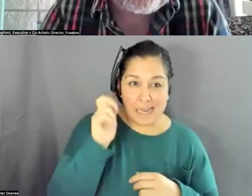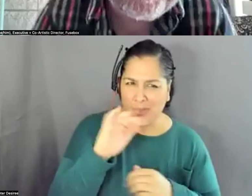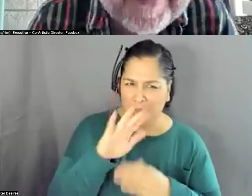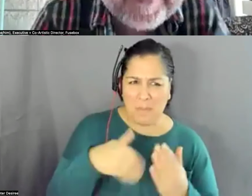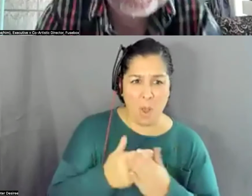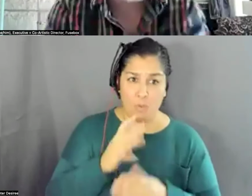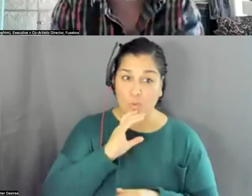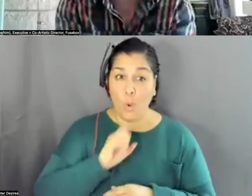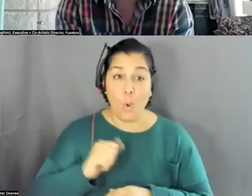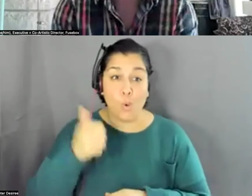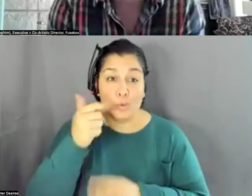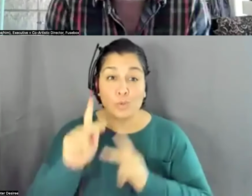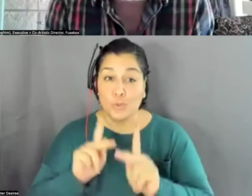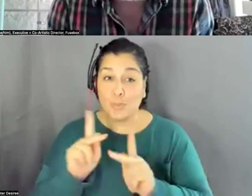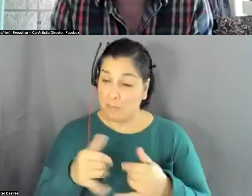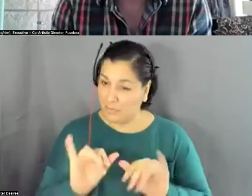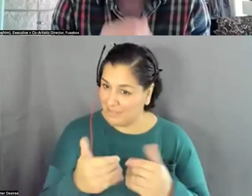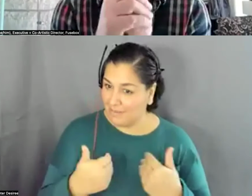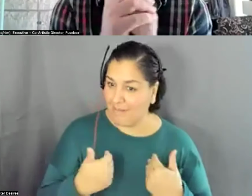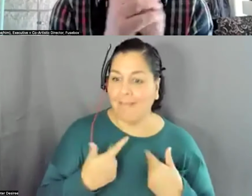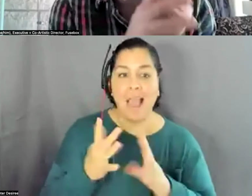you know, and knowledge and wisdom that we need